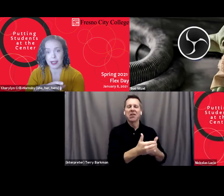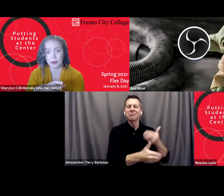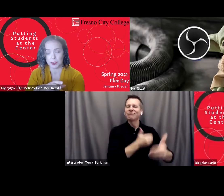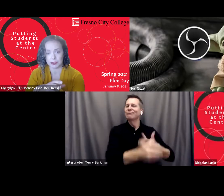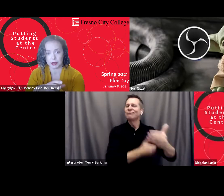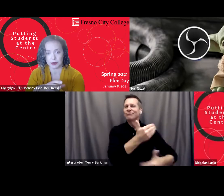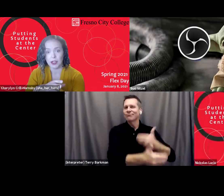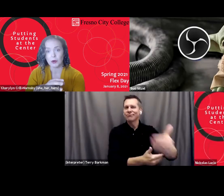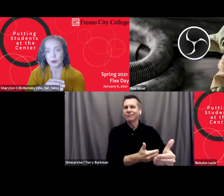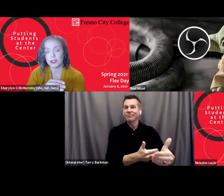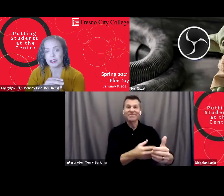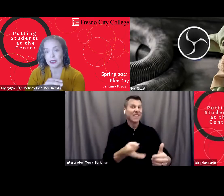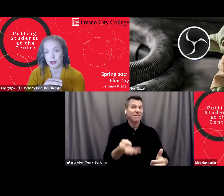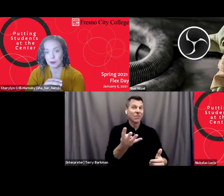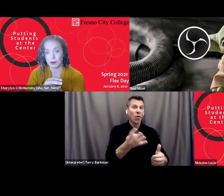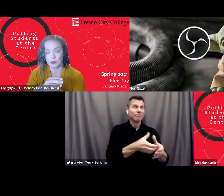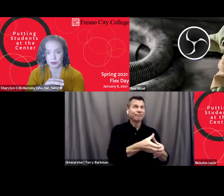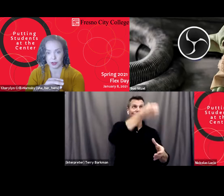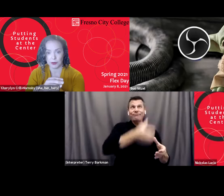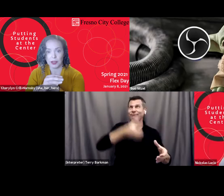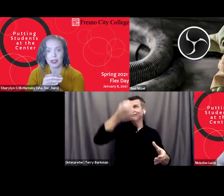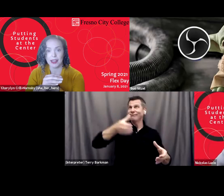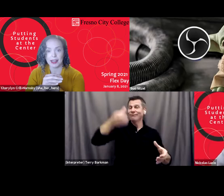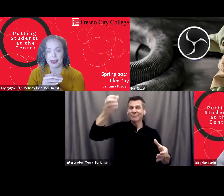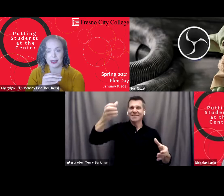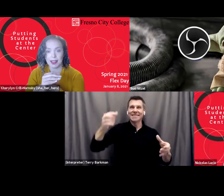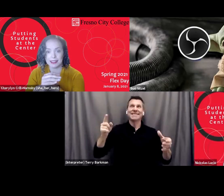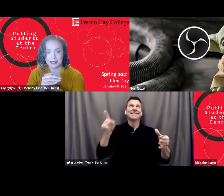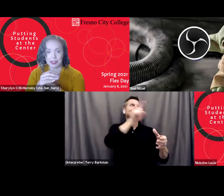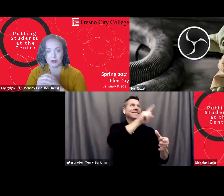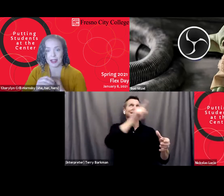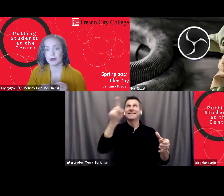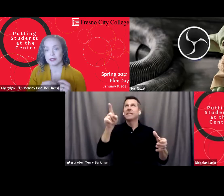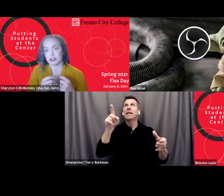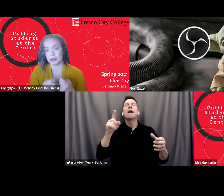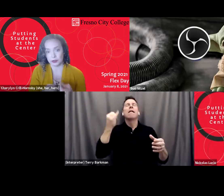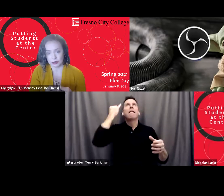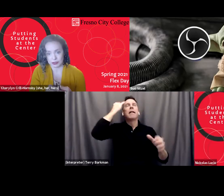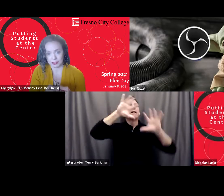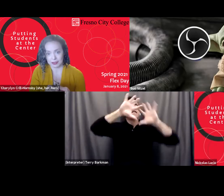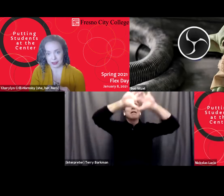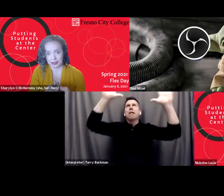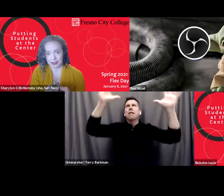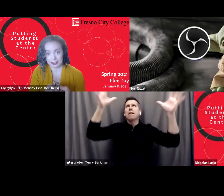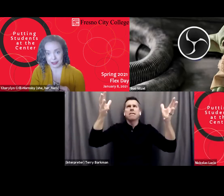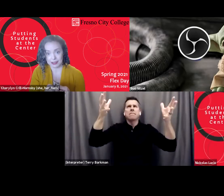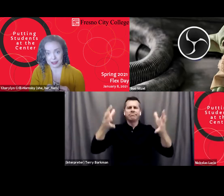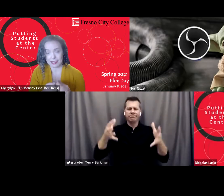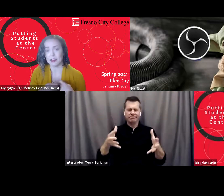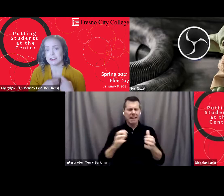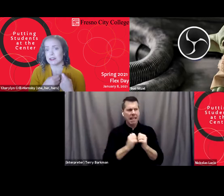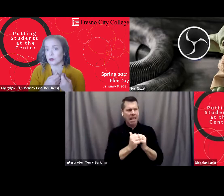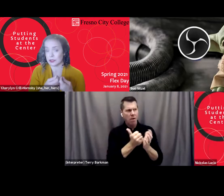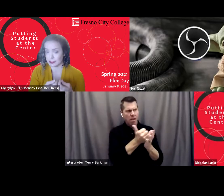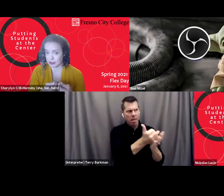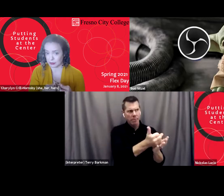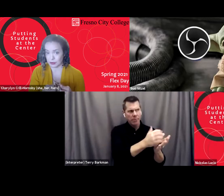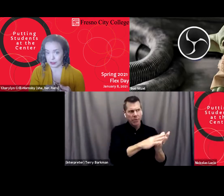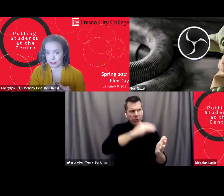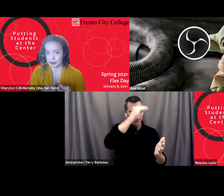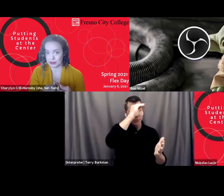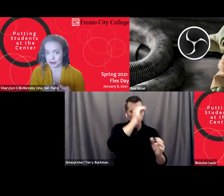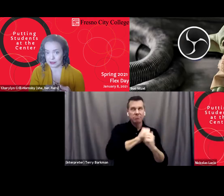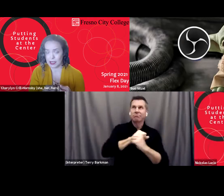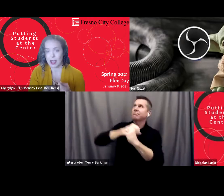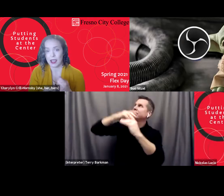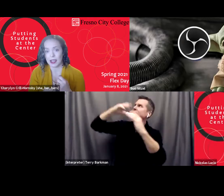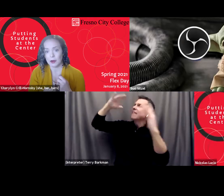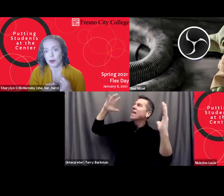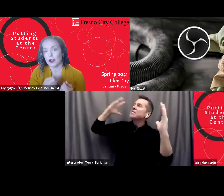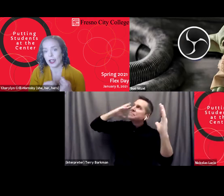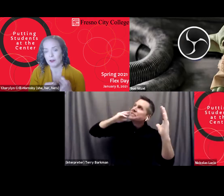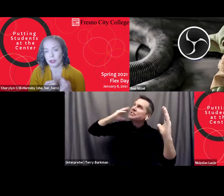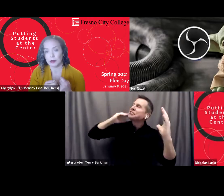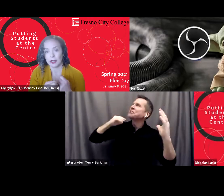pathways model really come from a idea of how does the student See this? How does the student experience this? And where have we